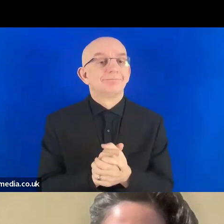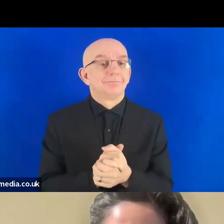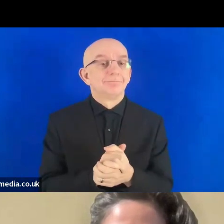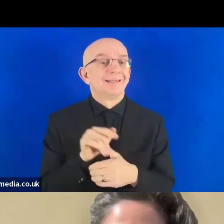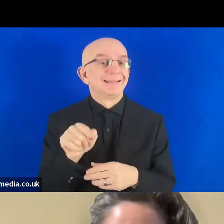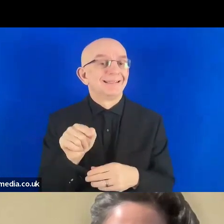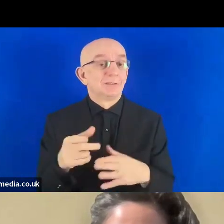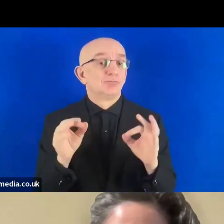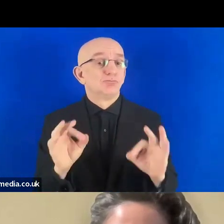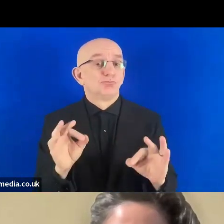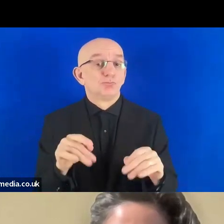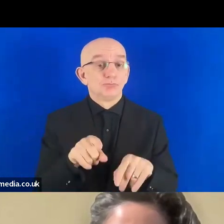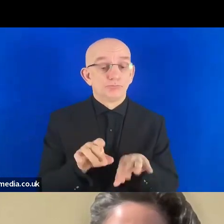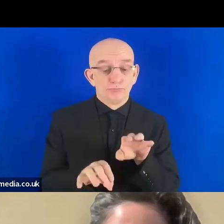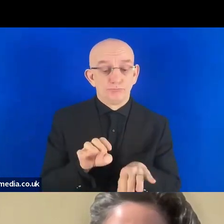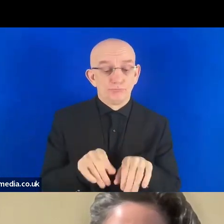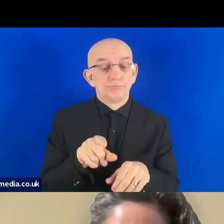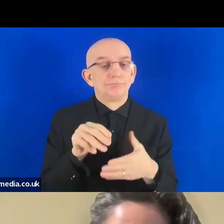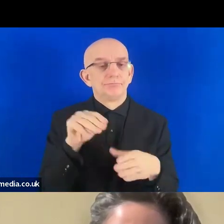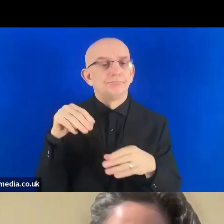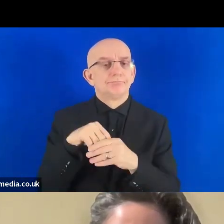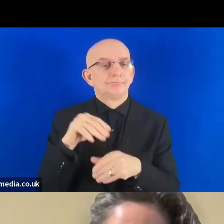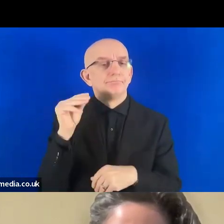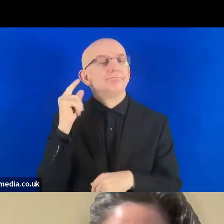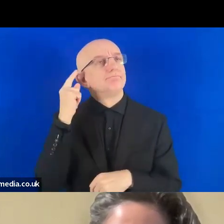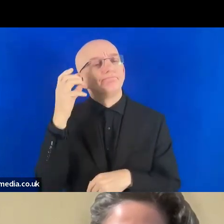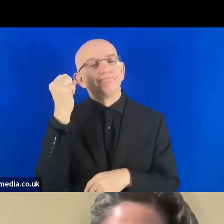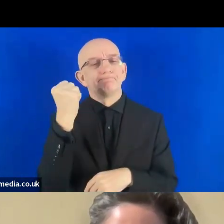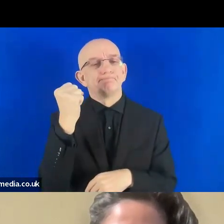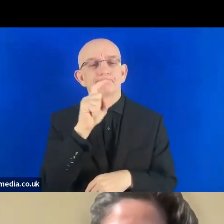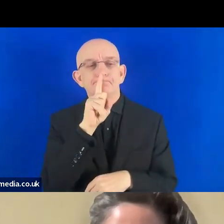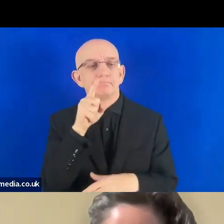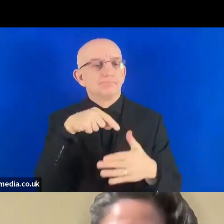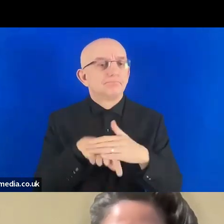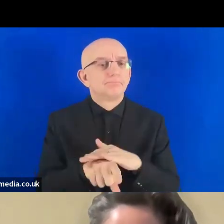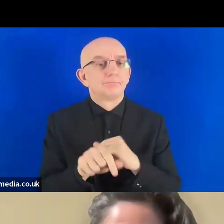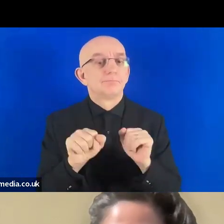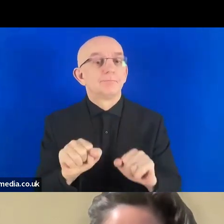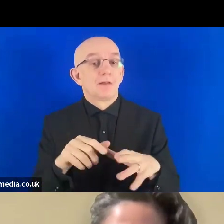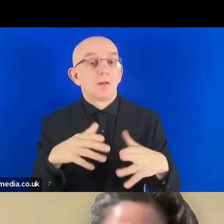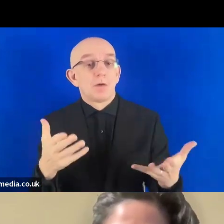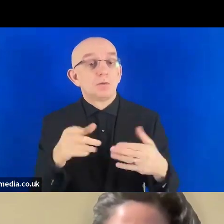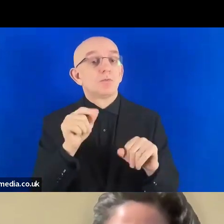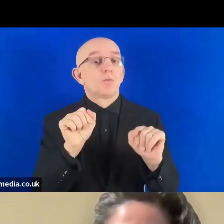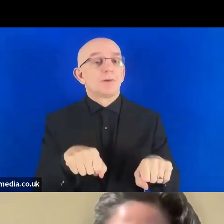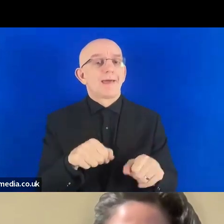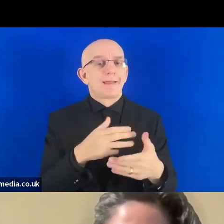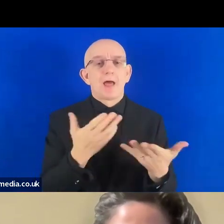So once you've done all this, you will now be able to access, the forum up and how,